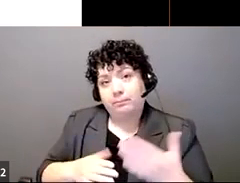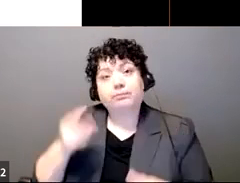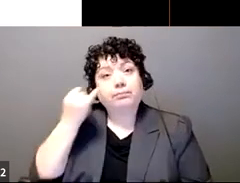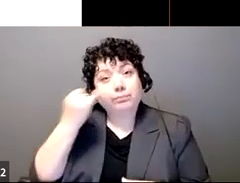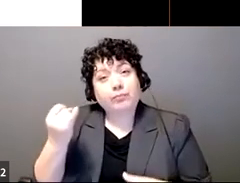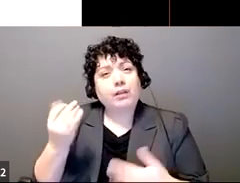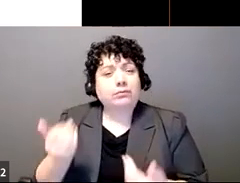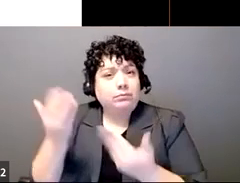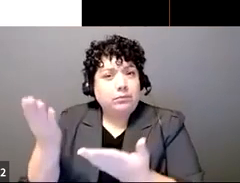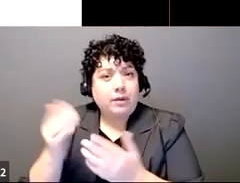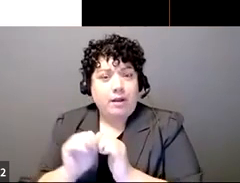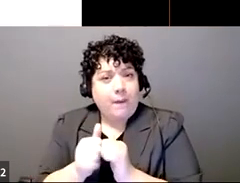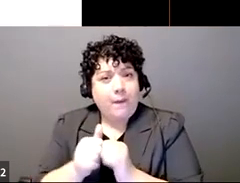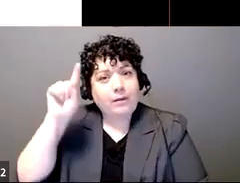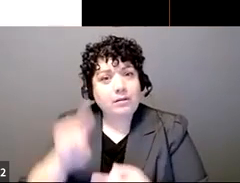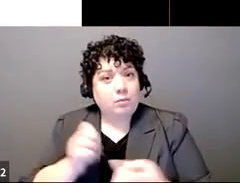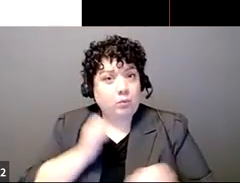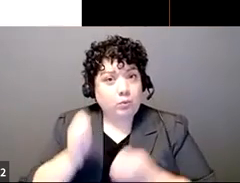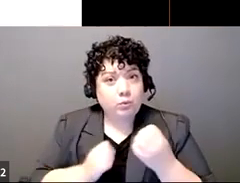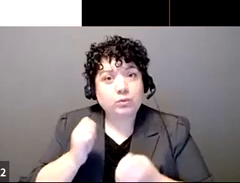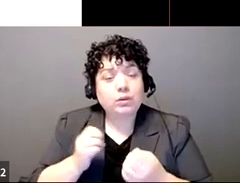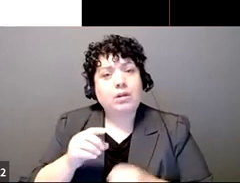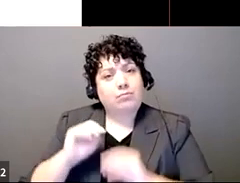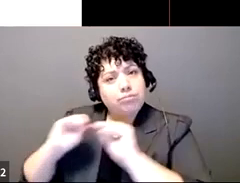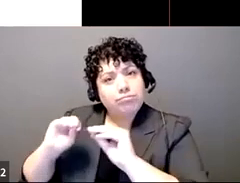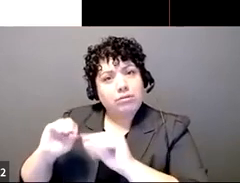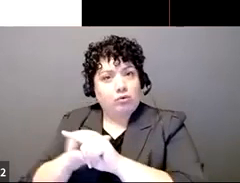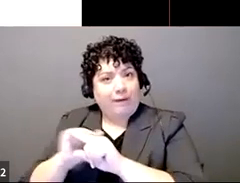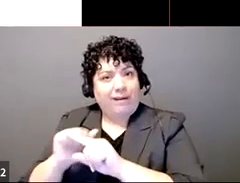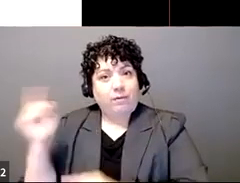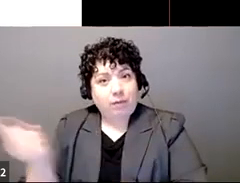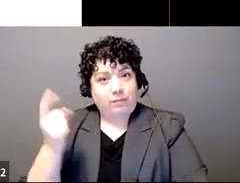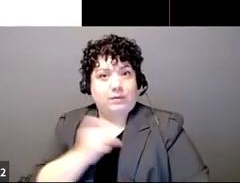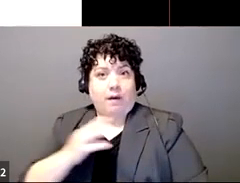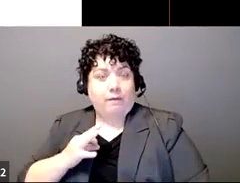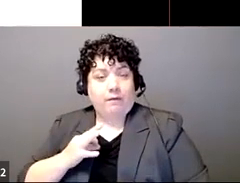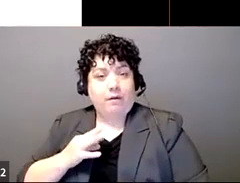emotional impact are to train program staff in the lived realities of people with disabilities